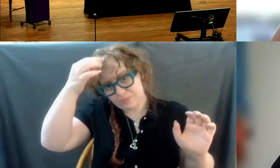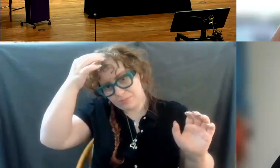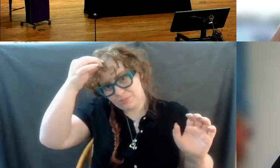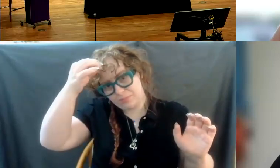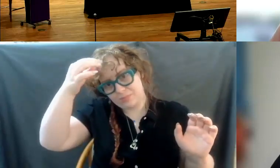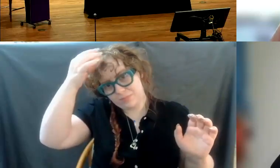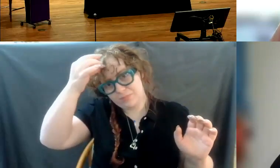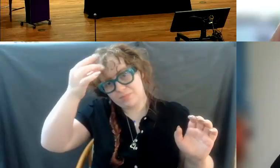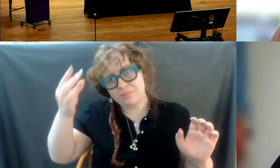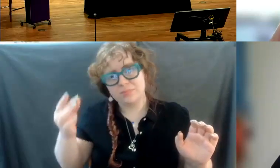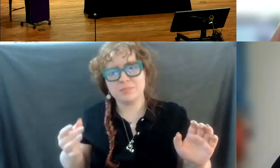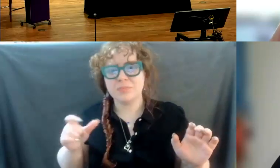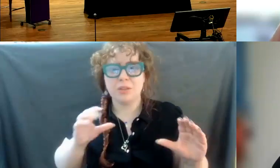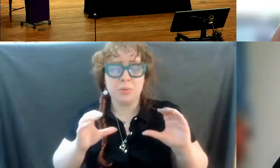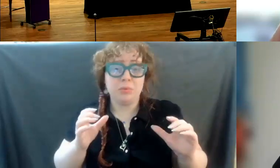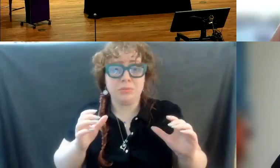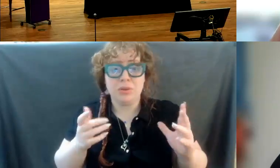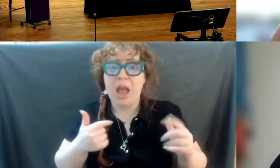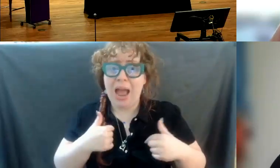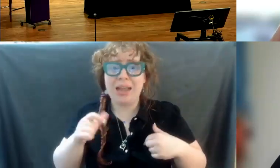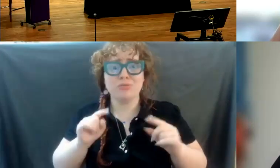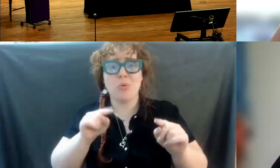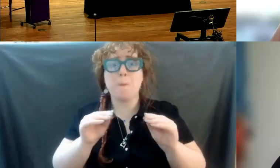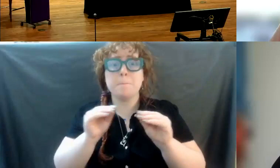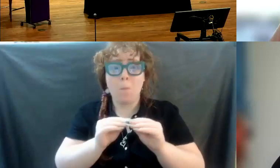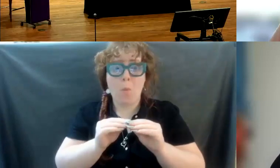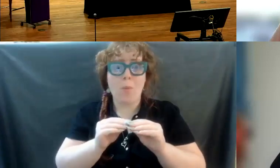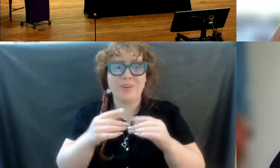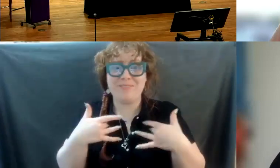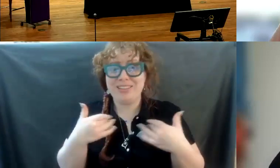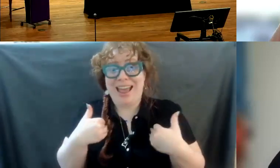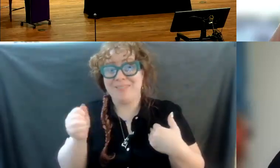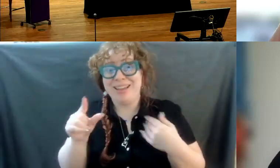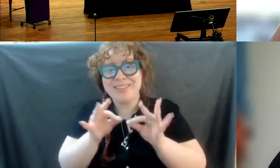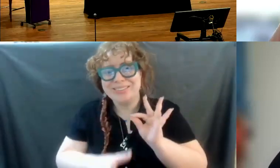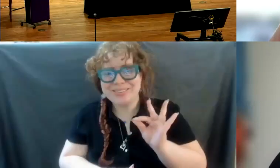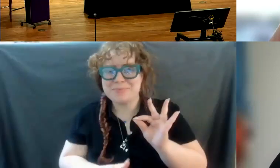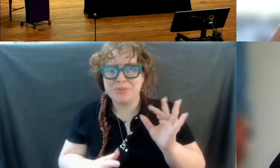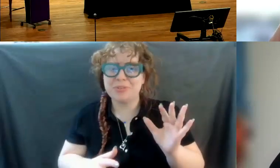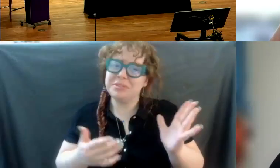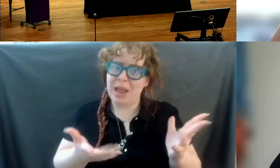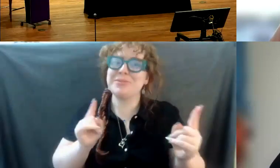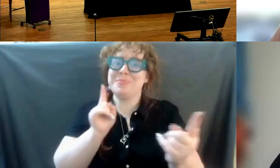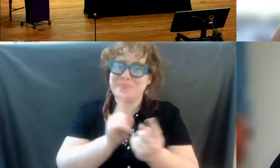I need to come to more events where there are people that have interpreters so I can meet them and hire them for the things that we're doing.